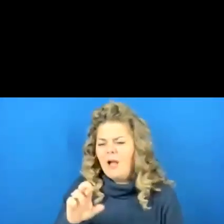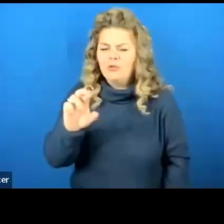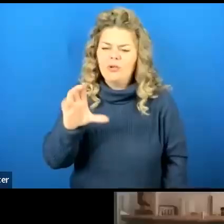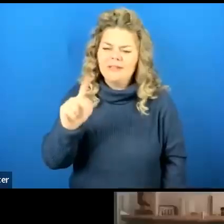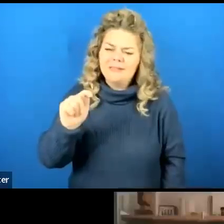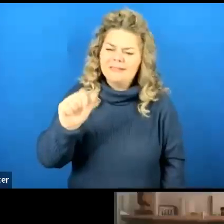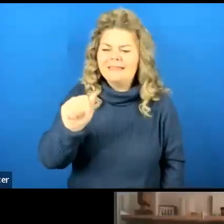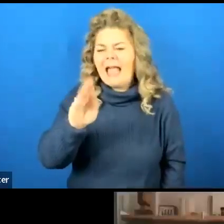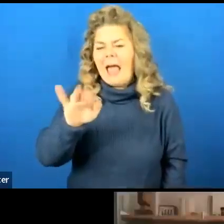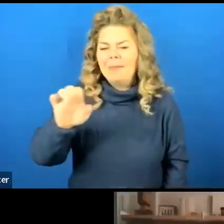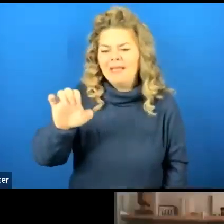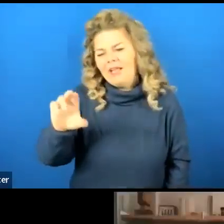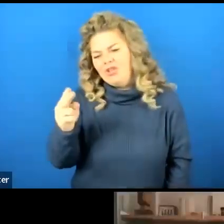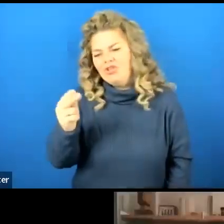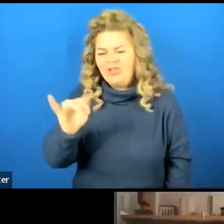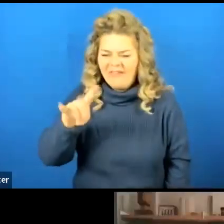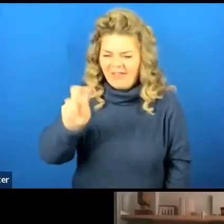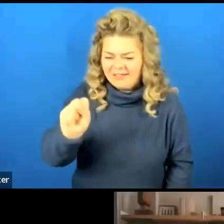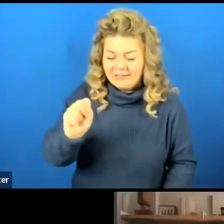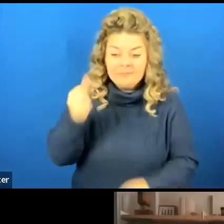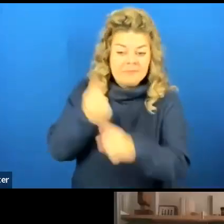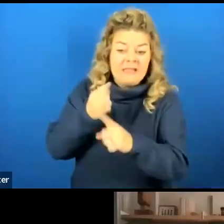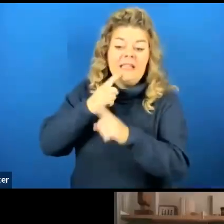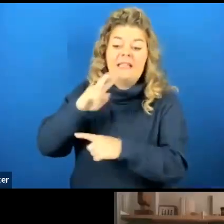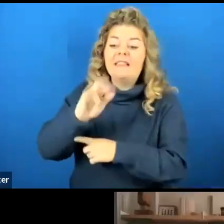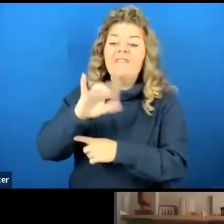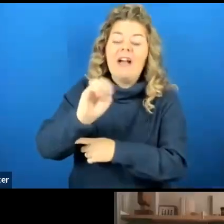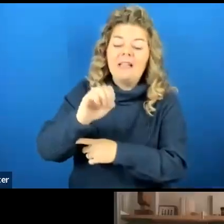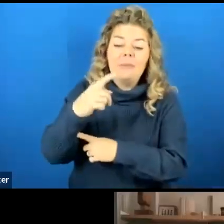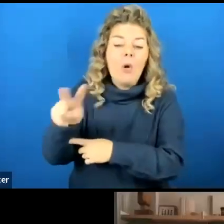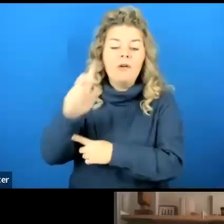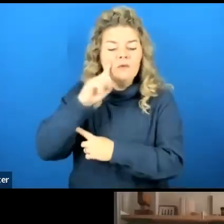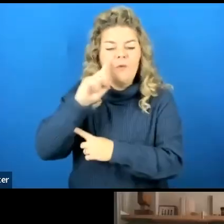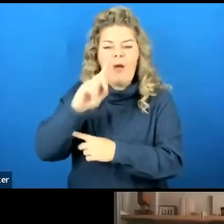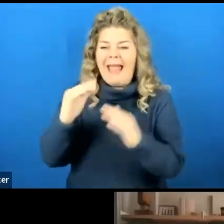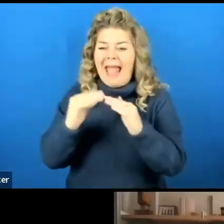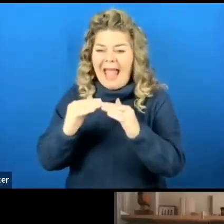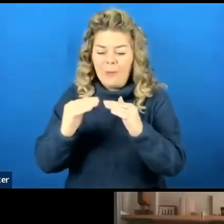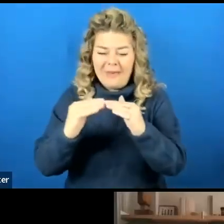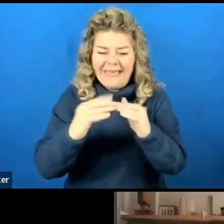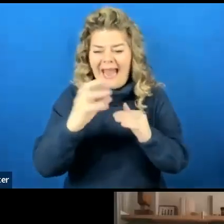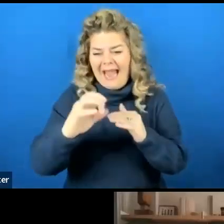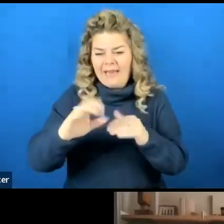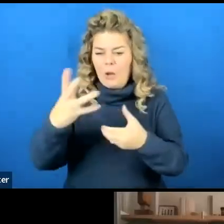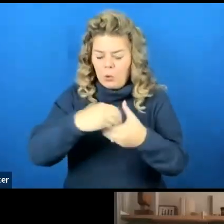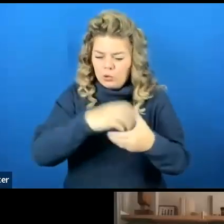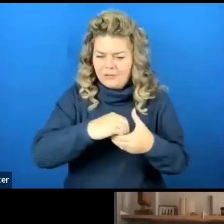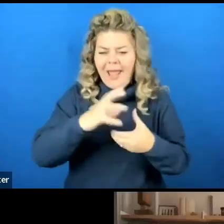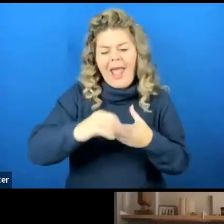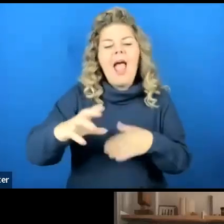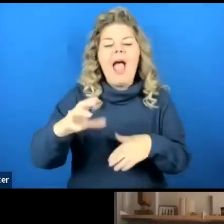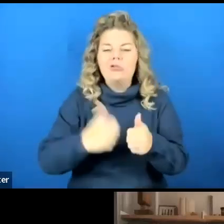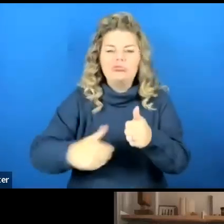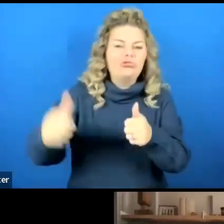CDO Chavis is the Vice Provost for Equity and Inclusion and Chief Diversity Officer here at the university.